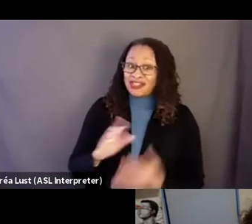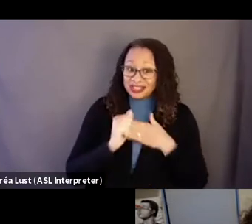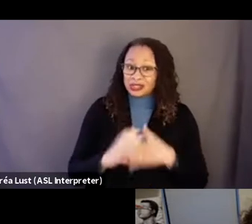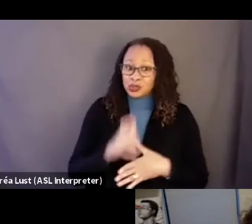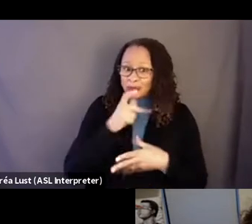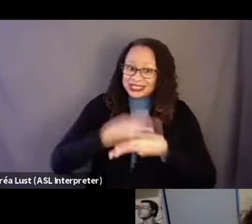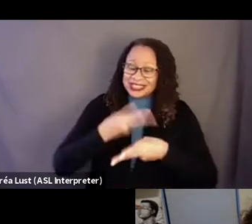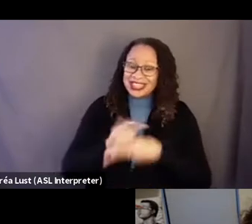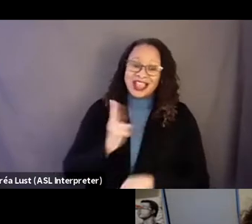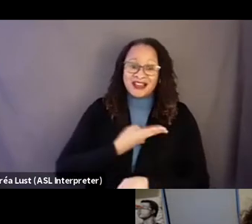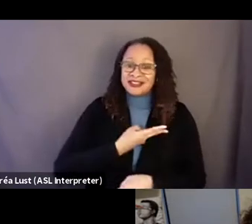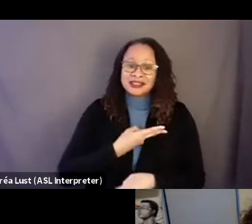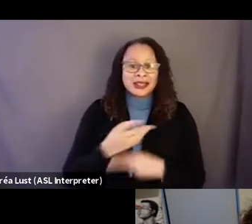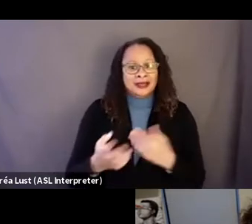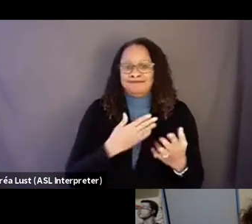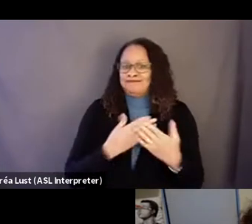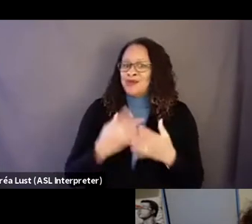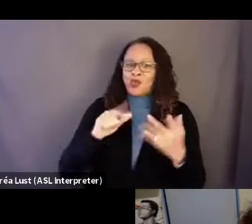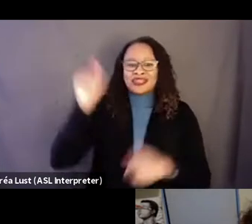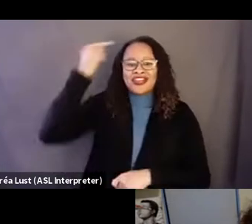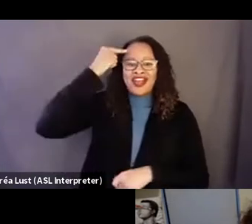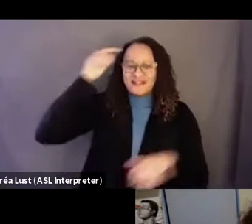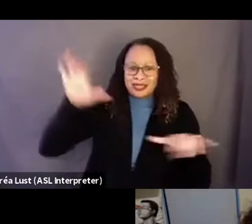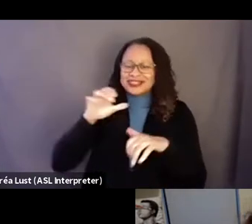despite the government not because of the government, right?